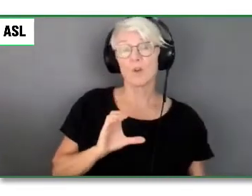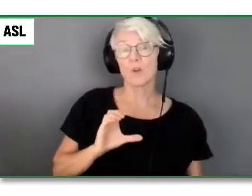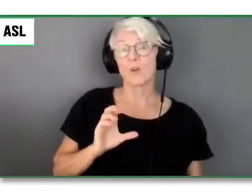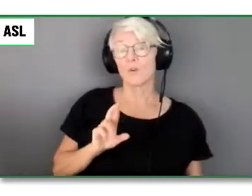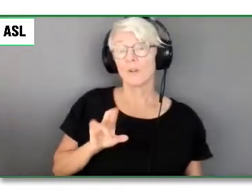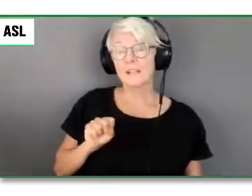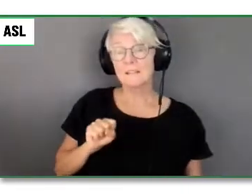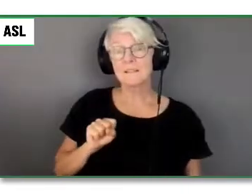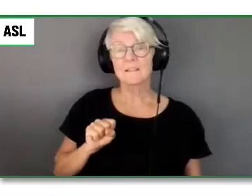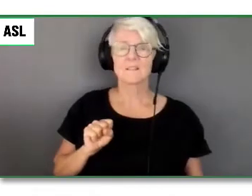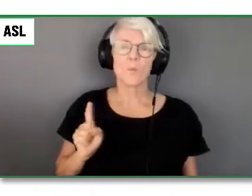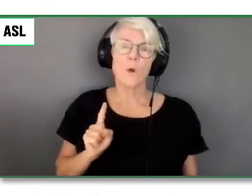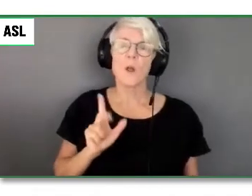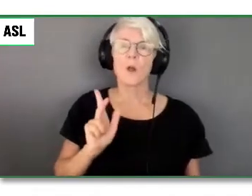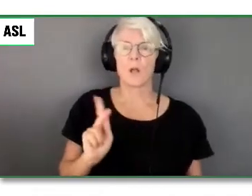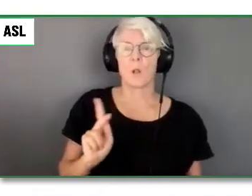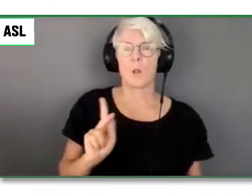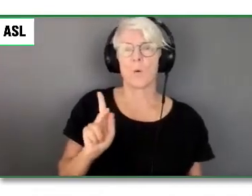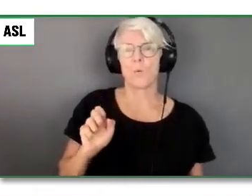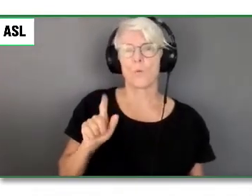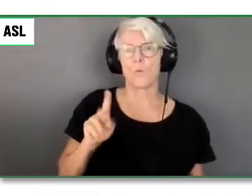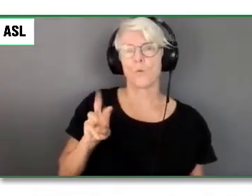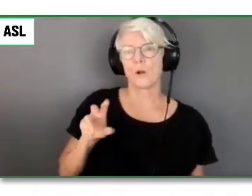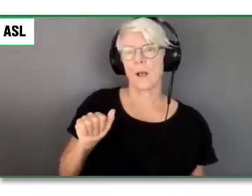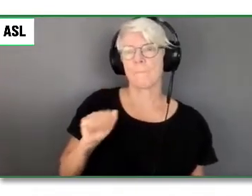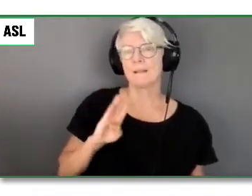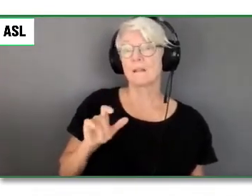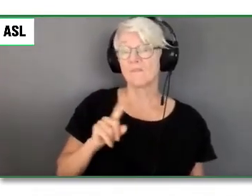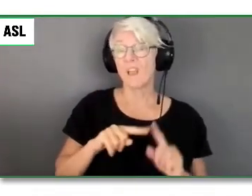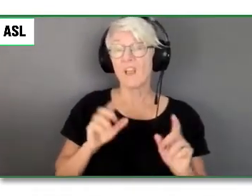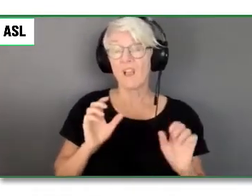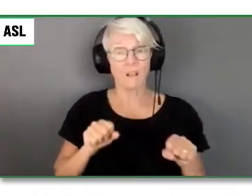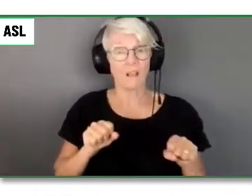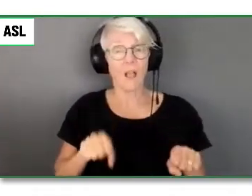um based is Rocky Mountain Adaptive sports